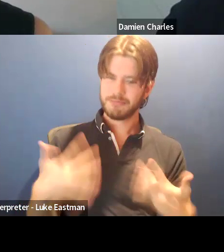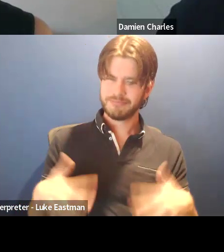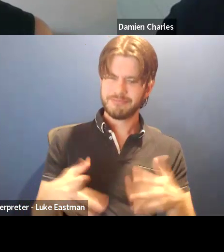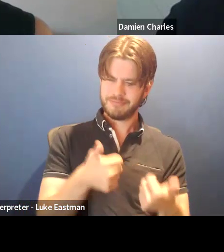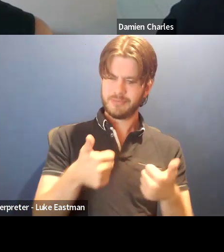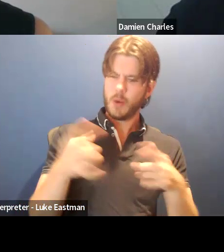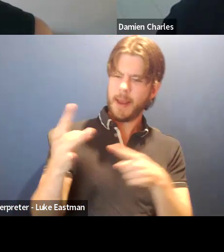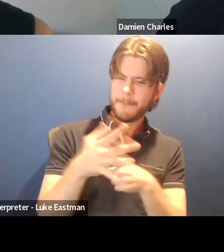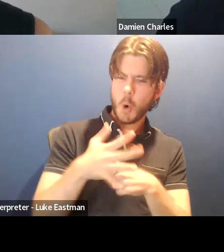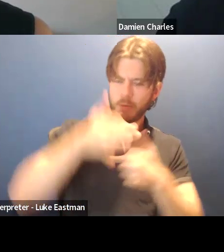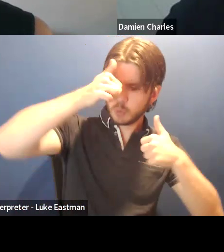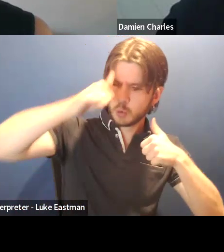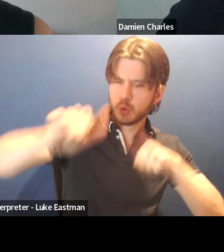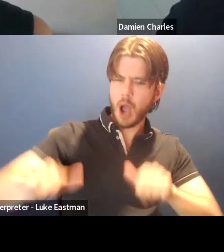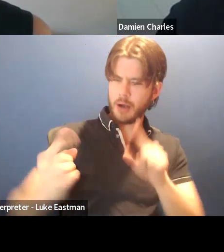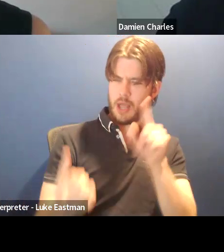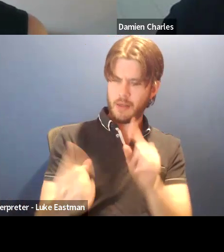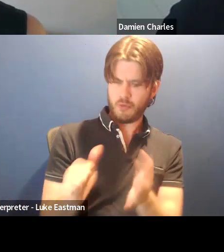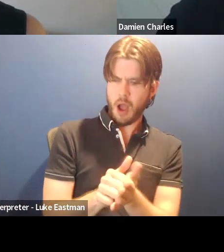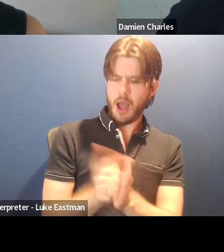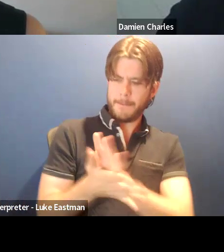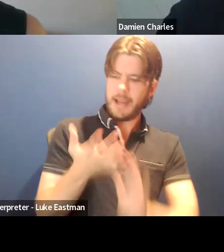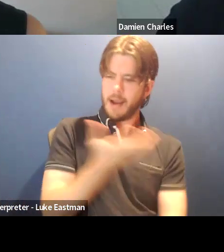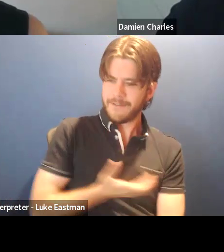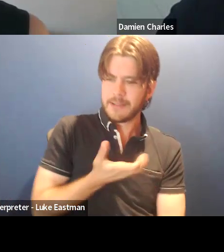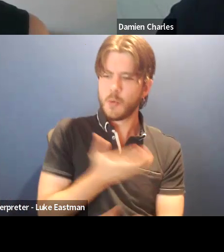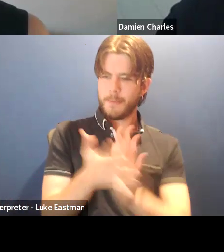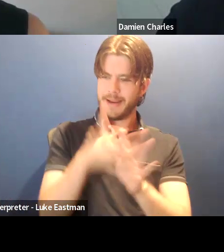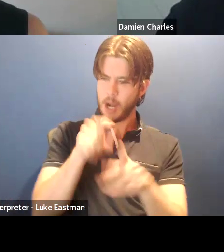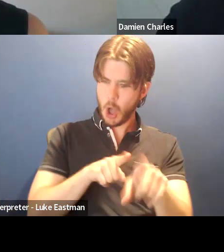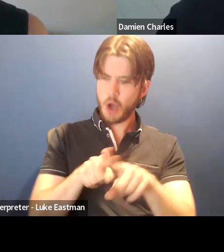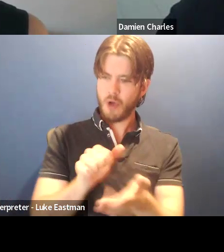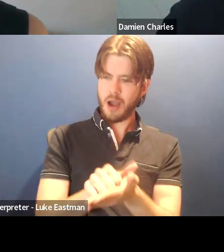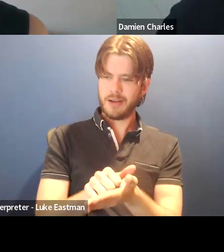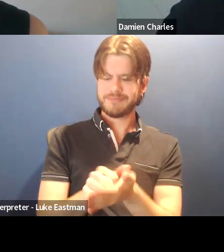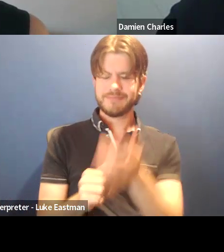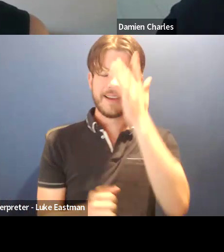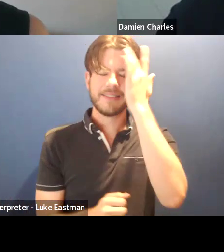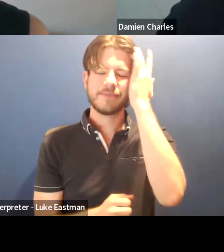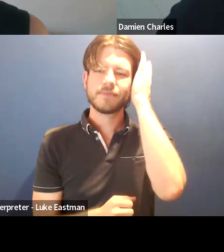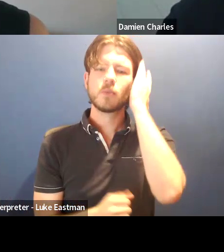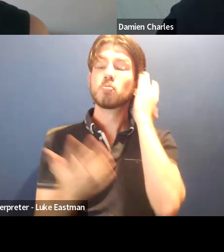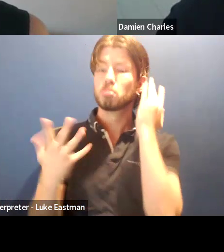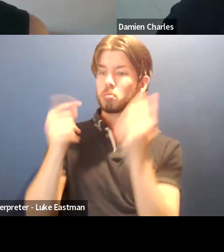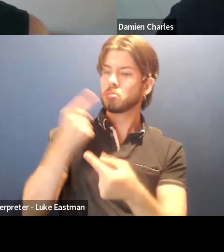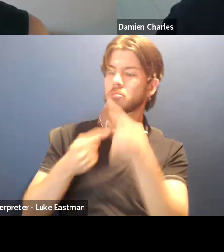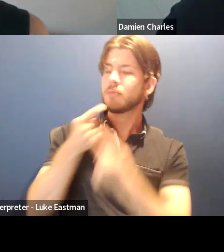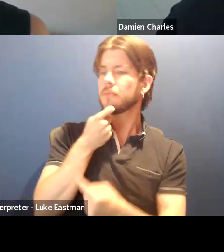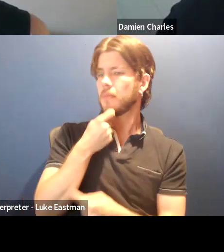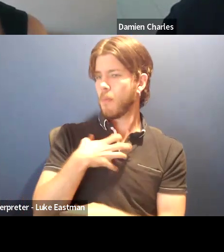learn, yeah, so can you tell us a little bit more then about some of the